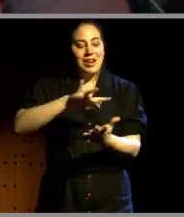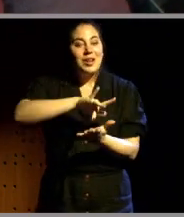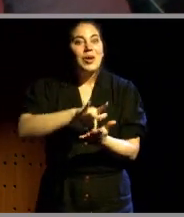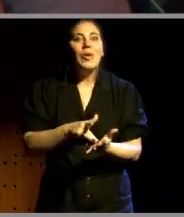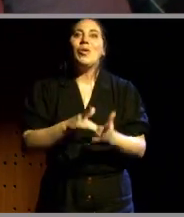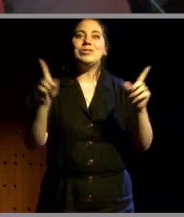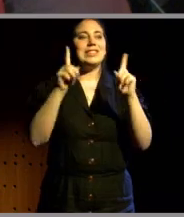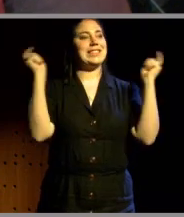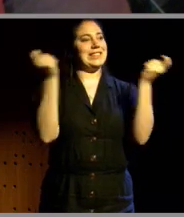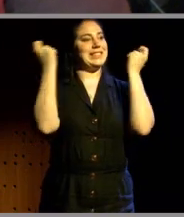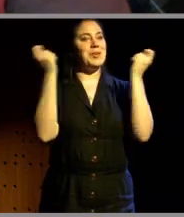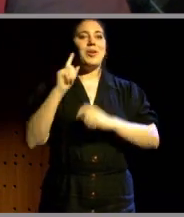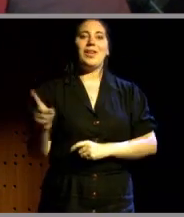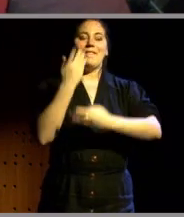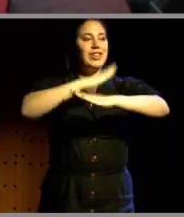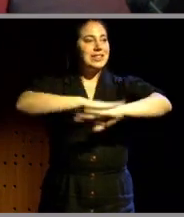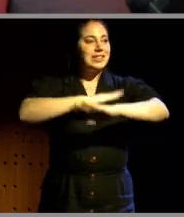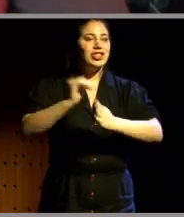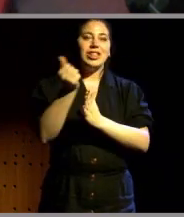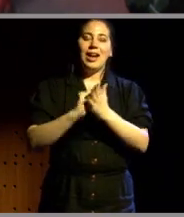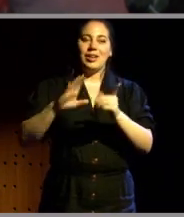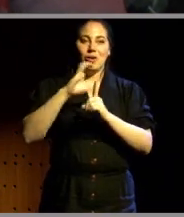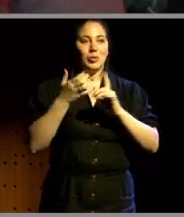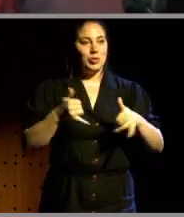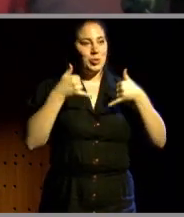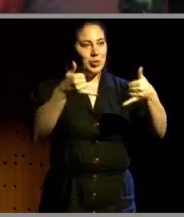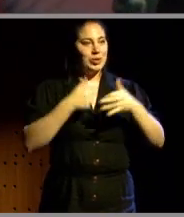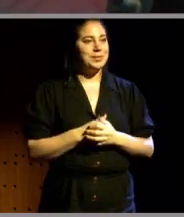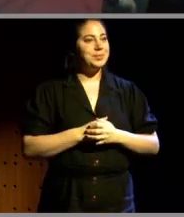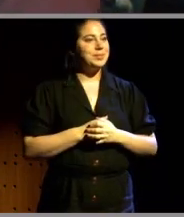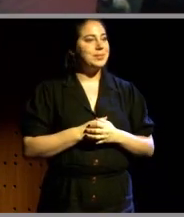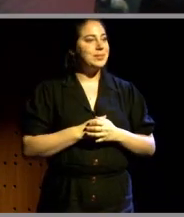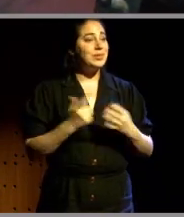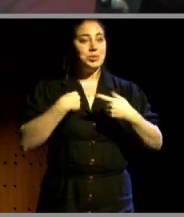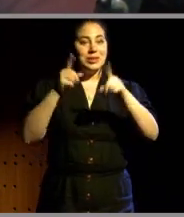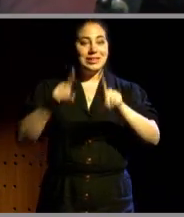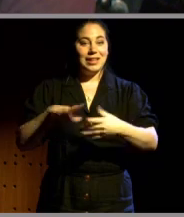the First Nations Arts and Culture Awards. And we're going to begin with the First Nations